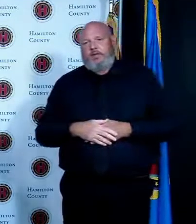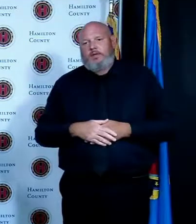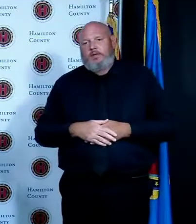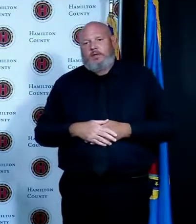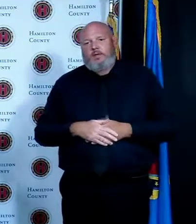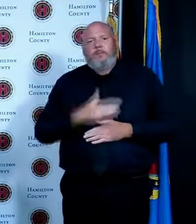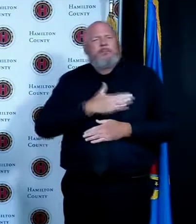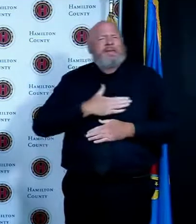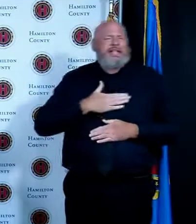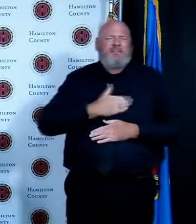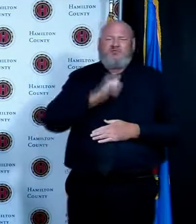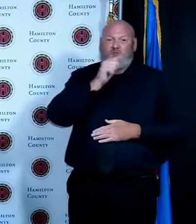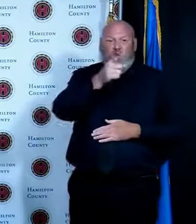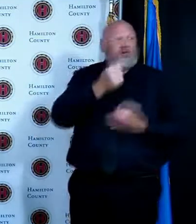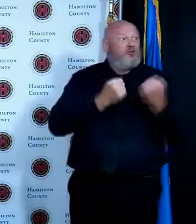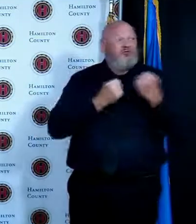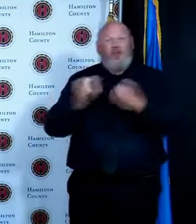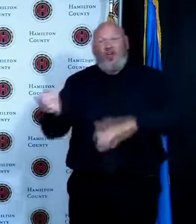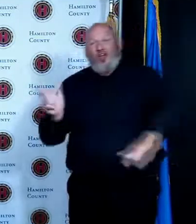first try